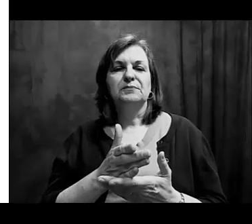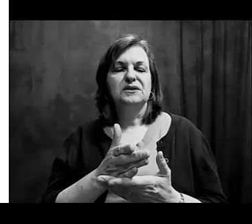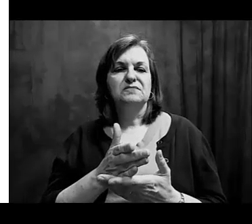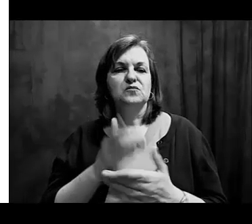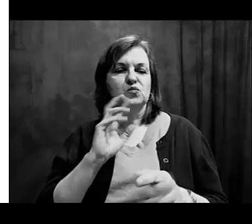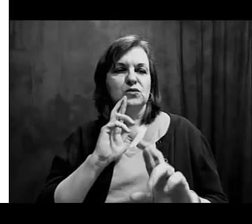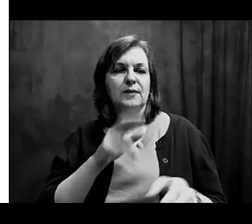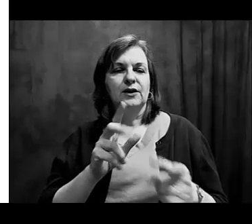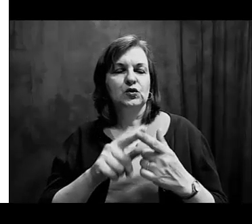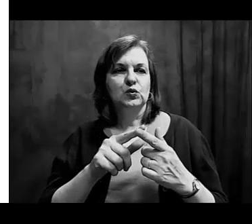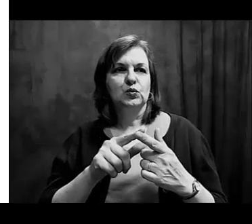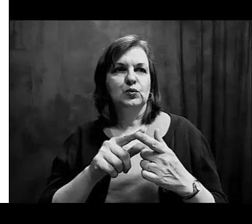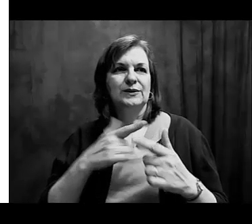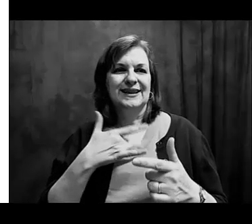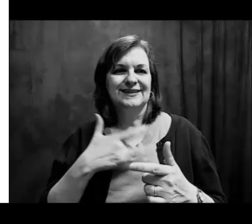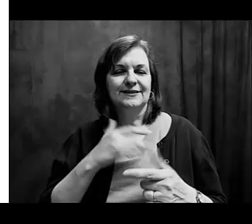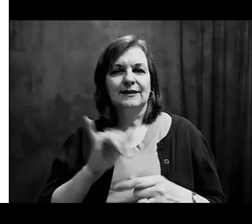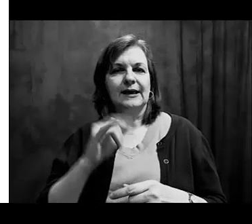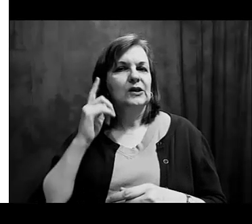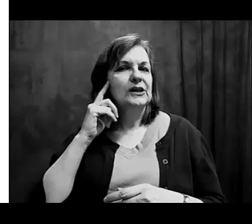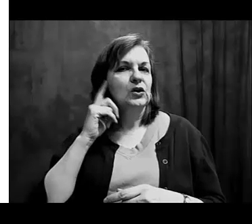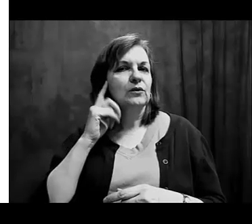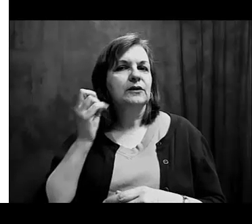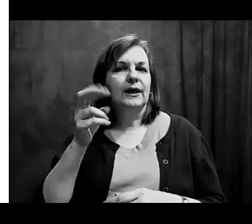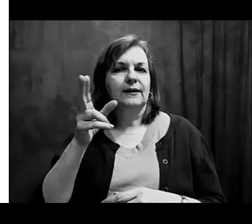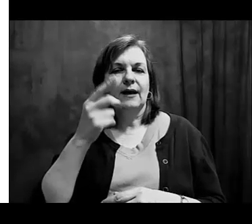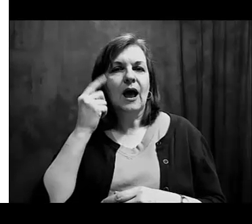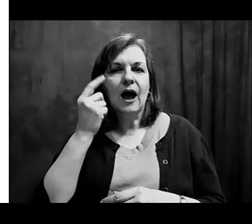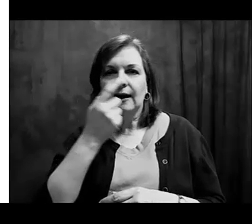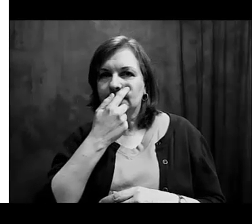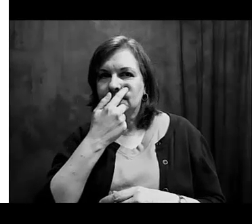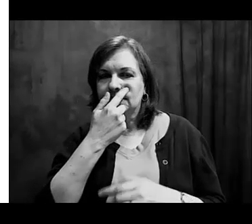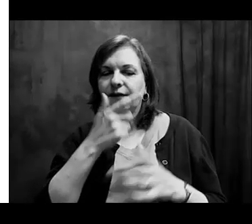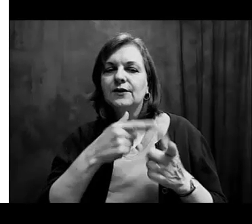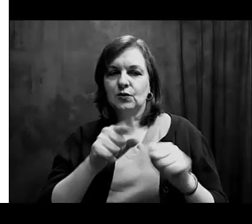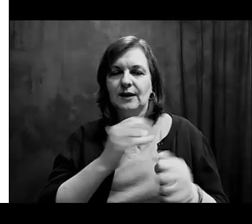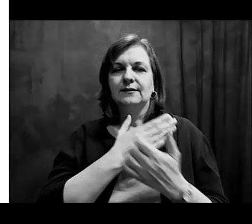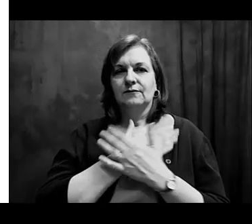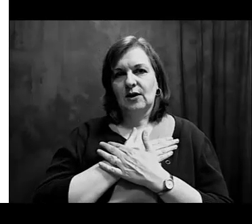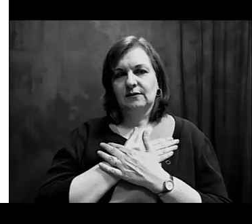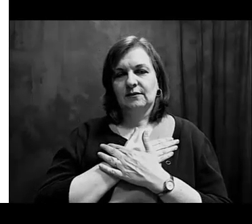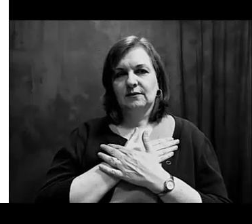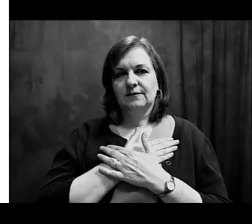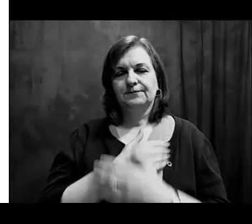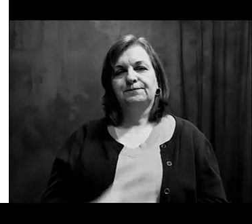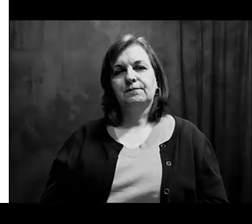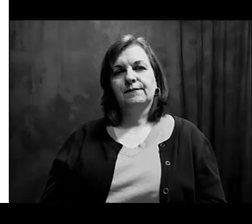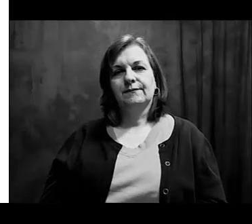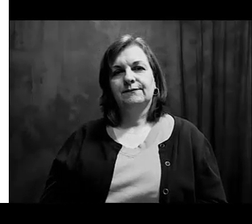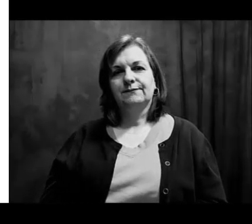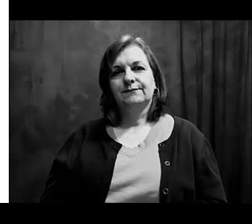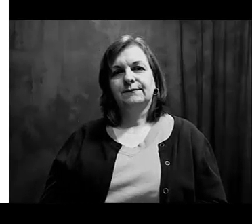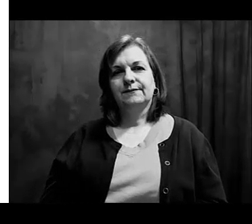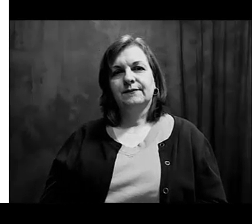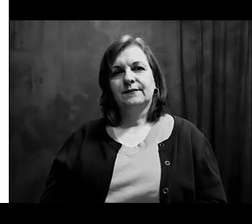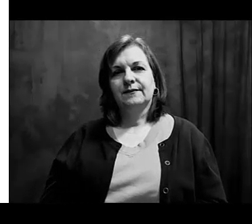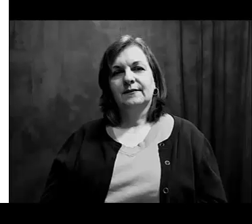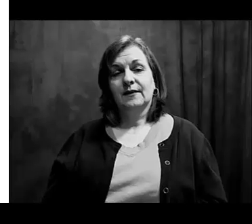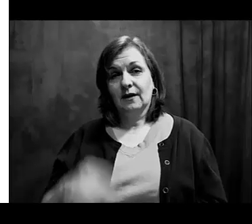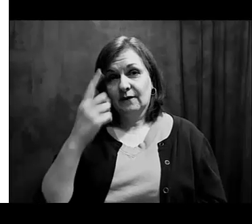so that you can get some rest and the whole idea was sleep is that it's actually required for your survival